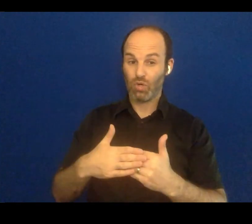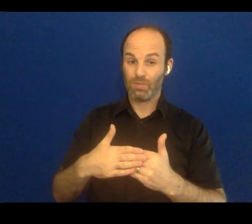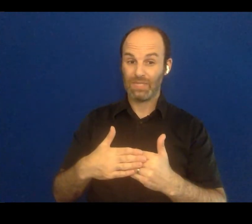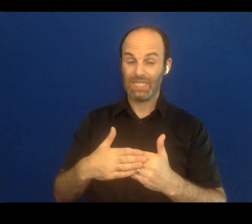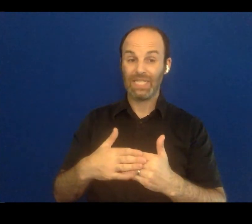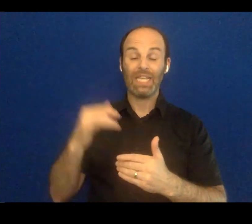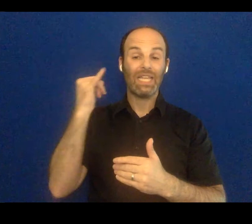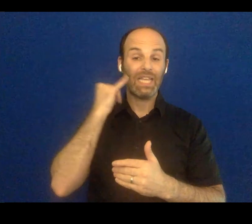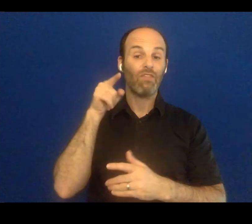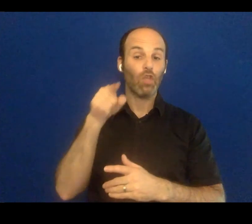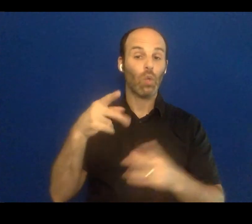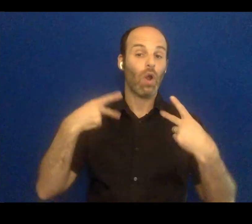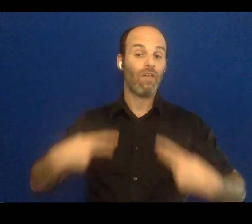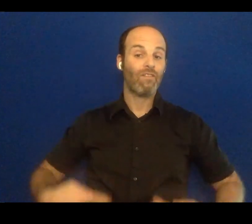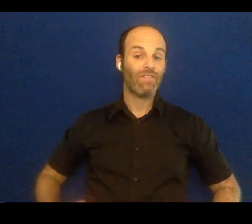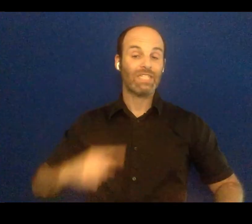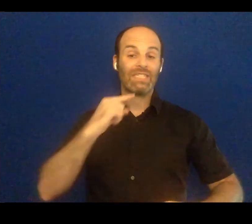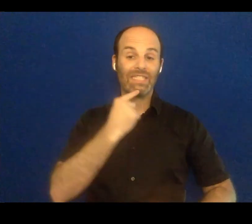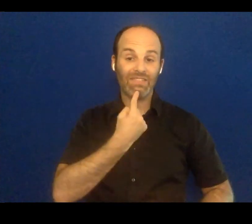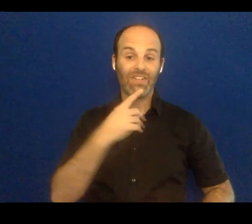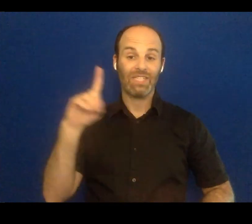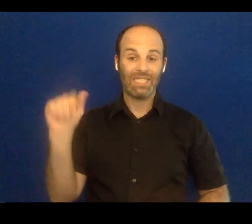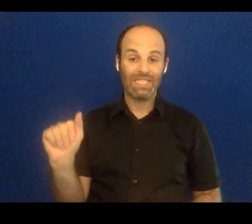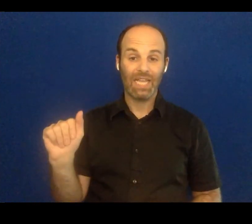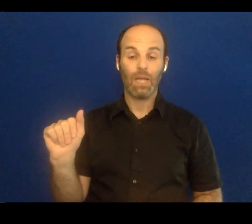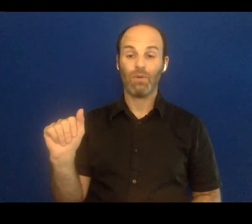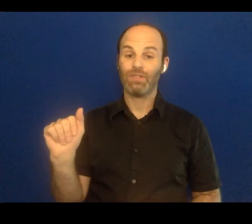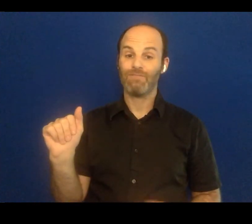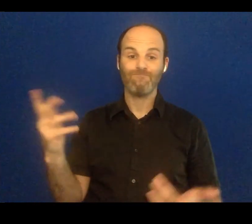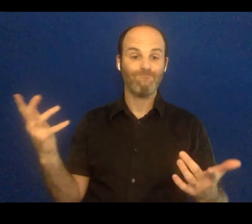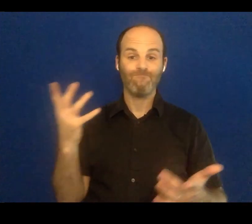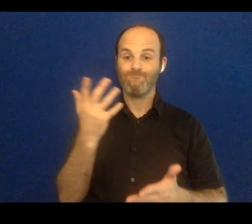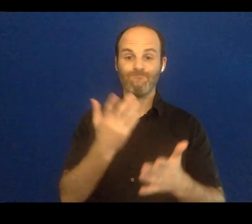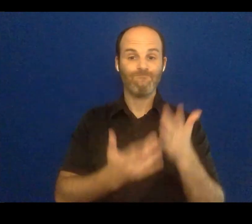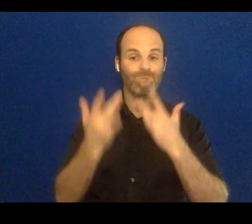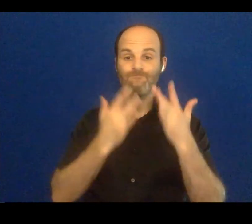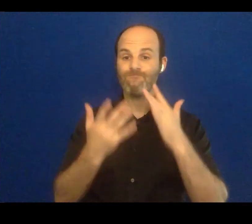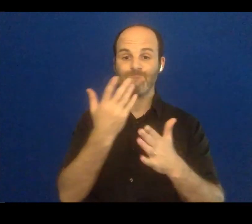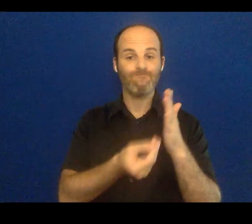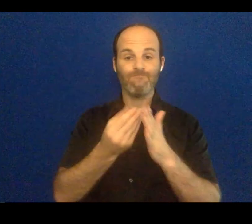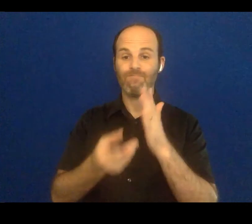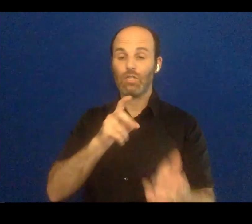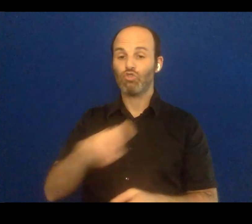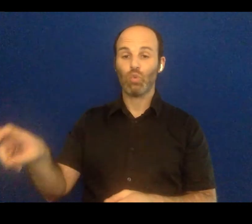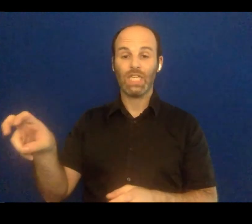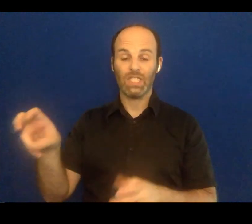ROOMS, THERE IS IF YOU ARE PHYSICALLY DISABLED A LACK OF TRANSFER EQUIPMENT, IE, MOUNTED